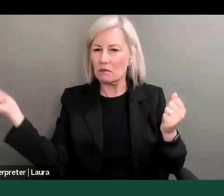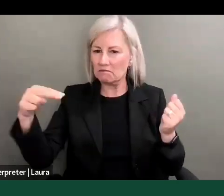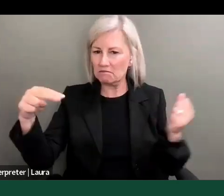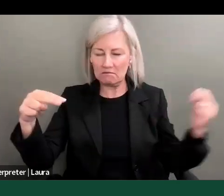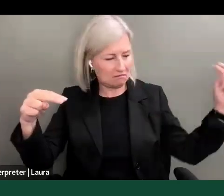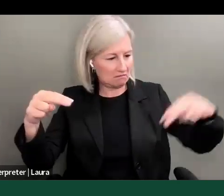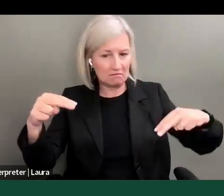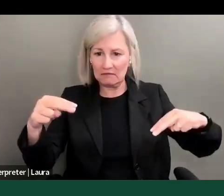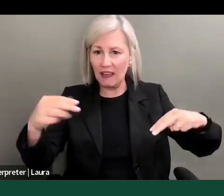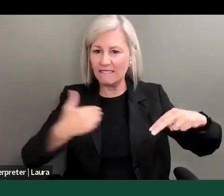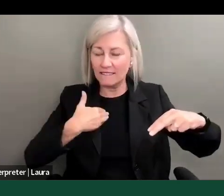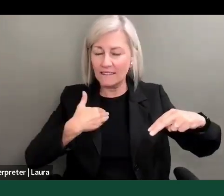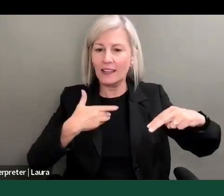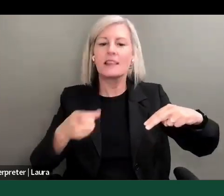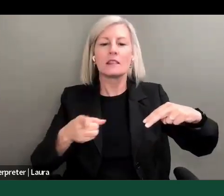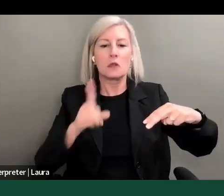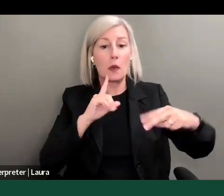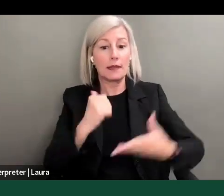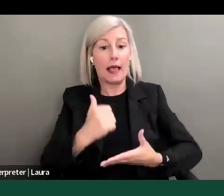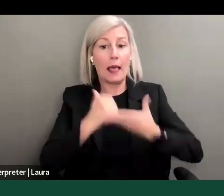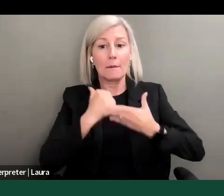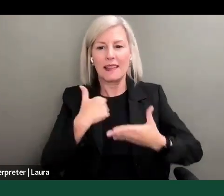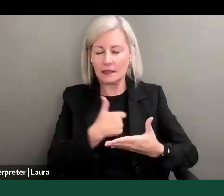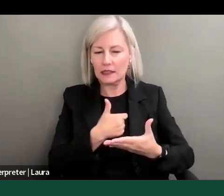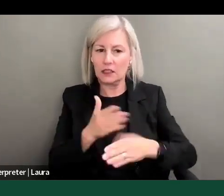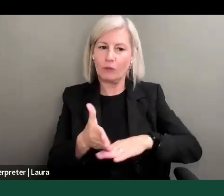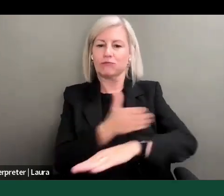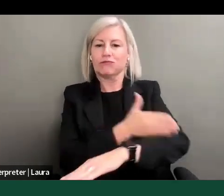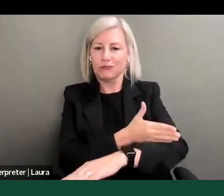really has I think helped all of us be better at what we do in our educational